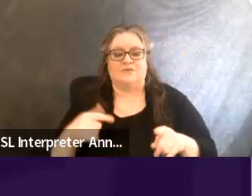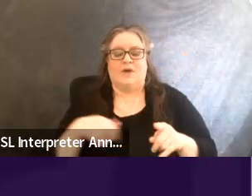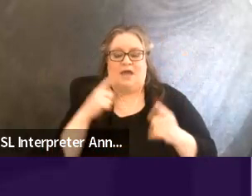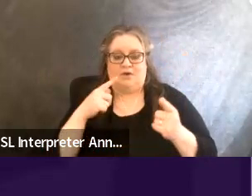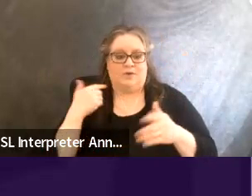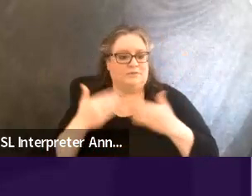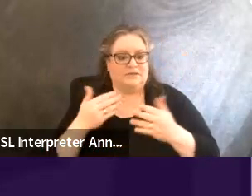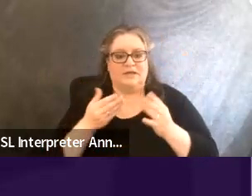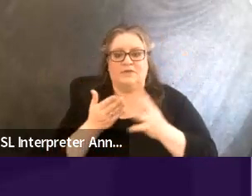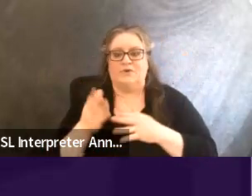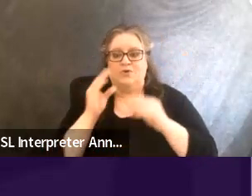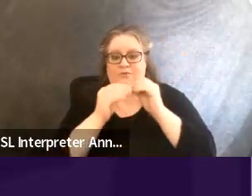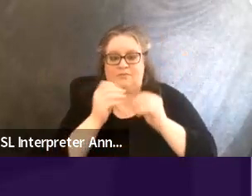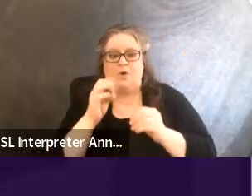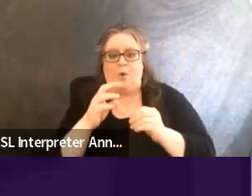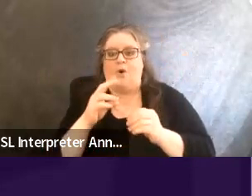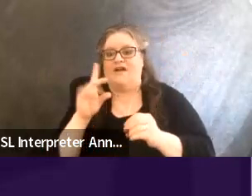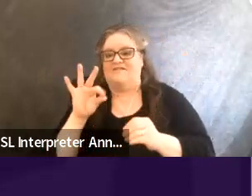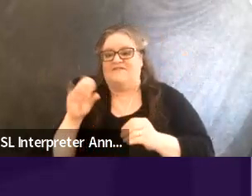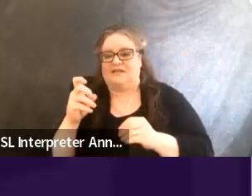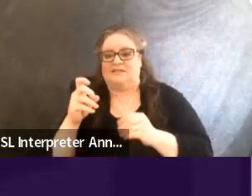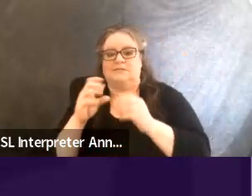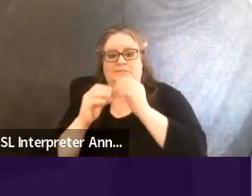through remediation or fixing those issues.